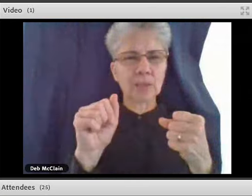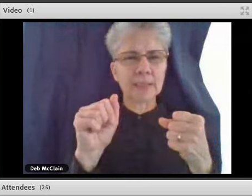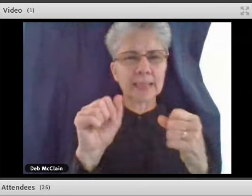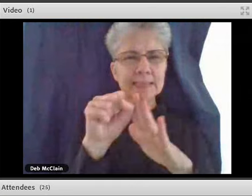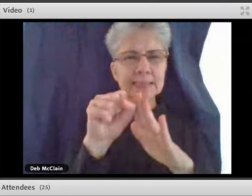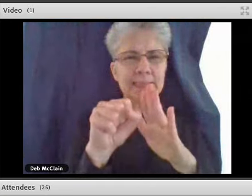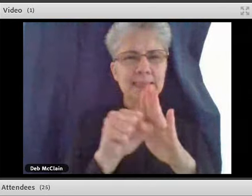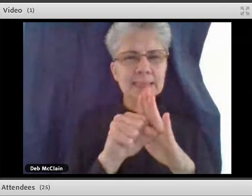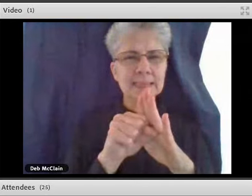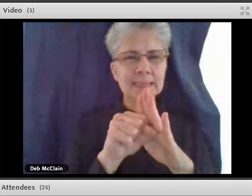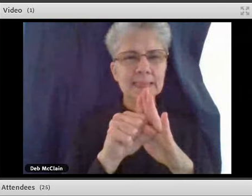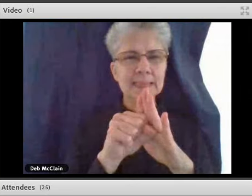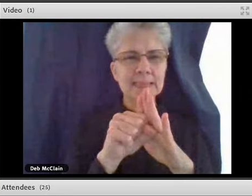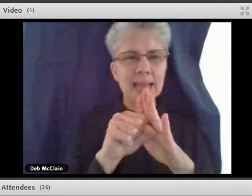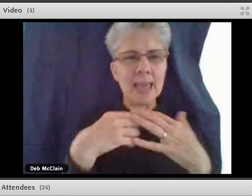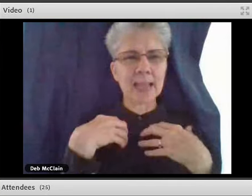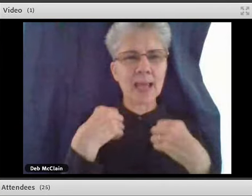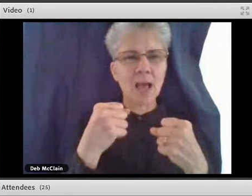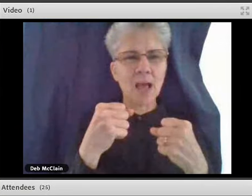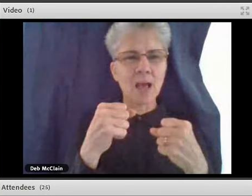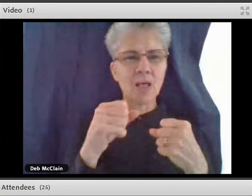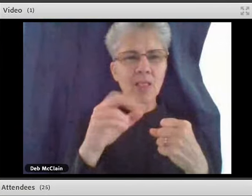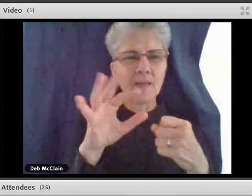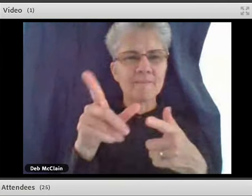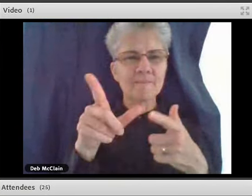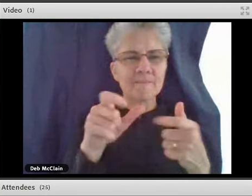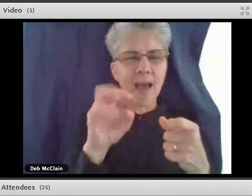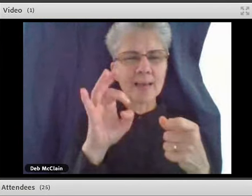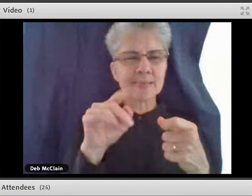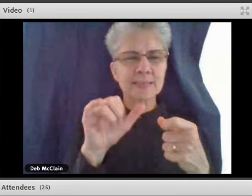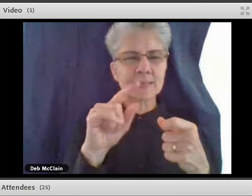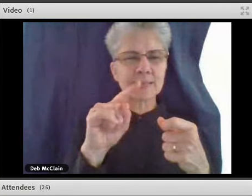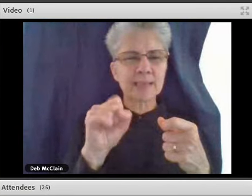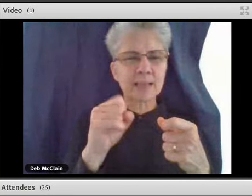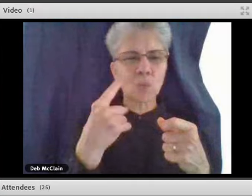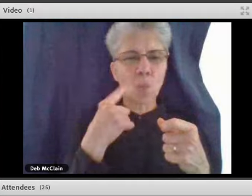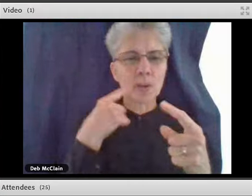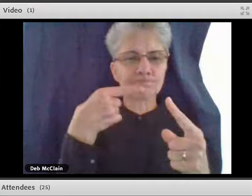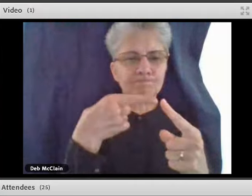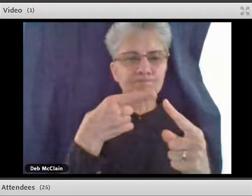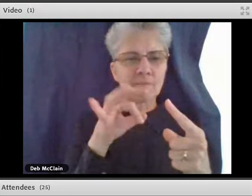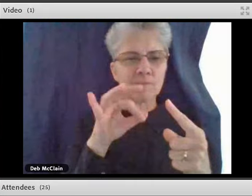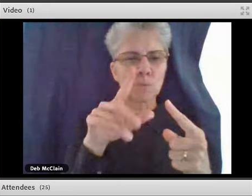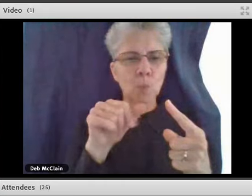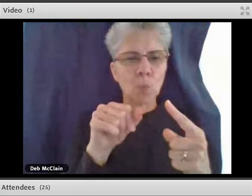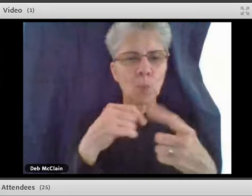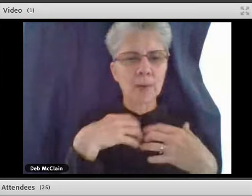Again, there's some free health and disability statistics -- StateHealthFacts.org, FastStats.